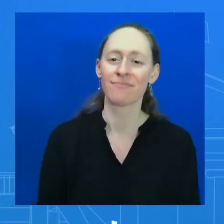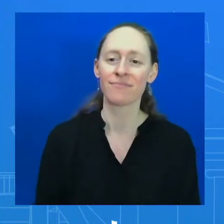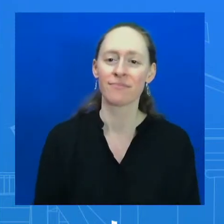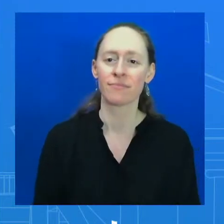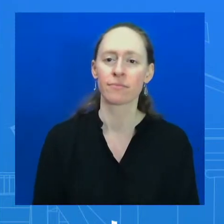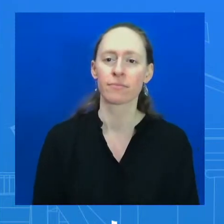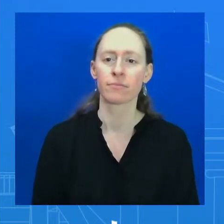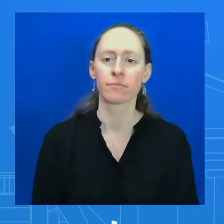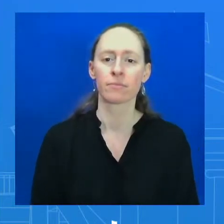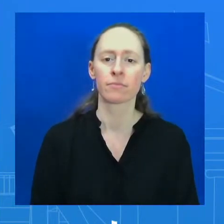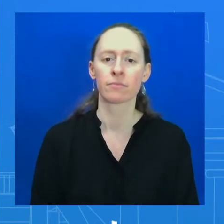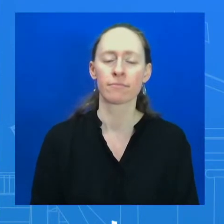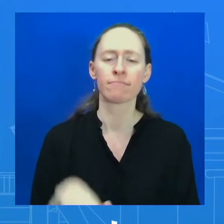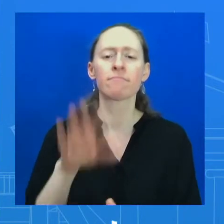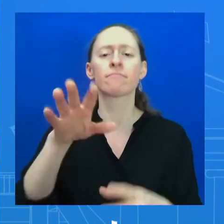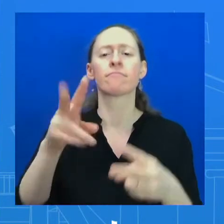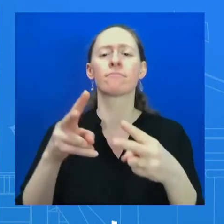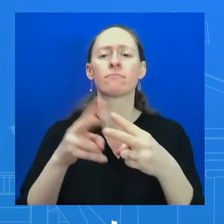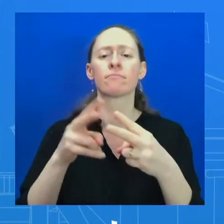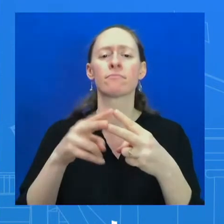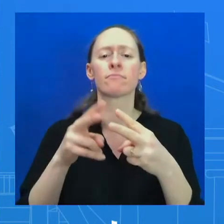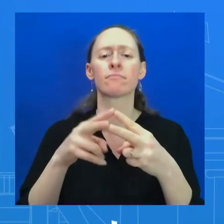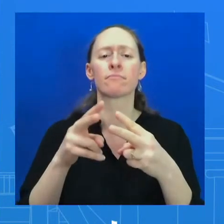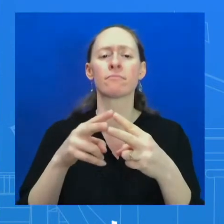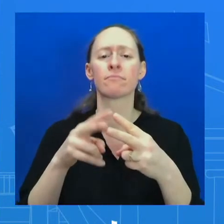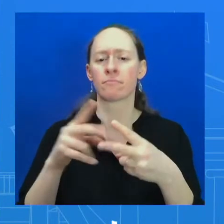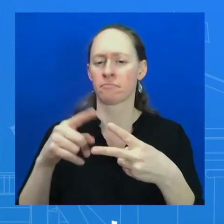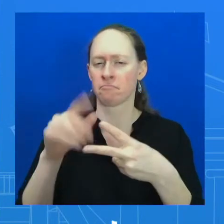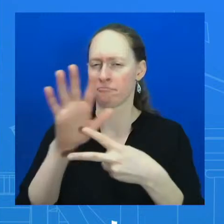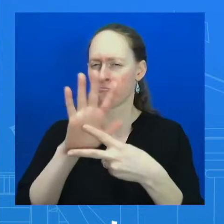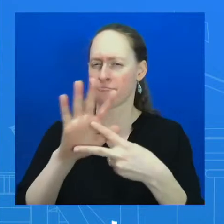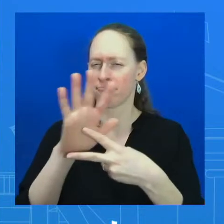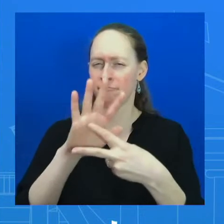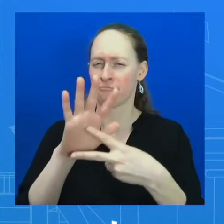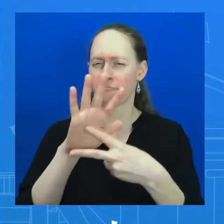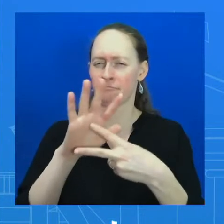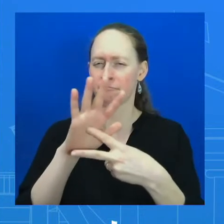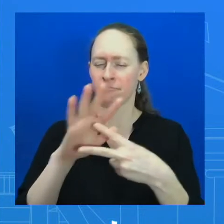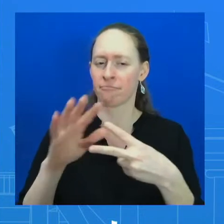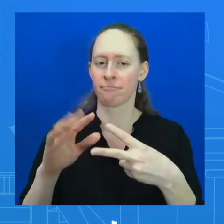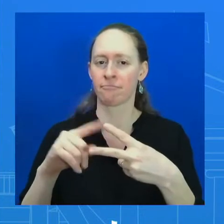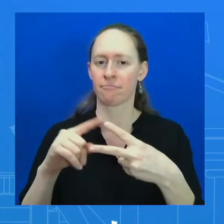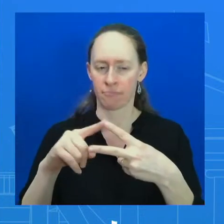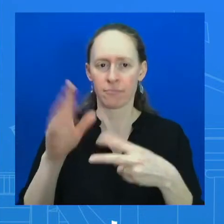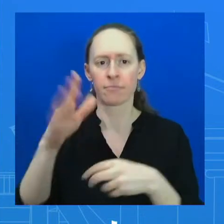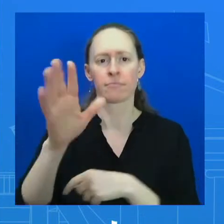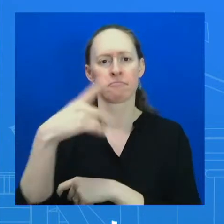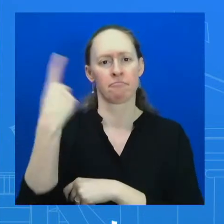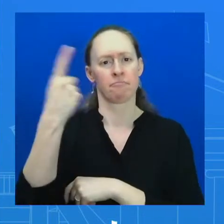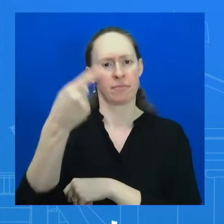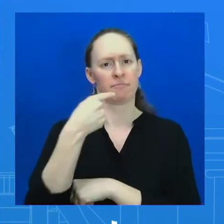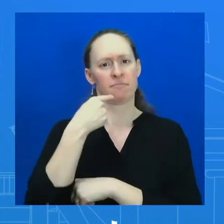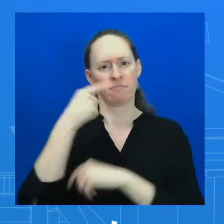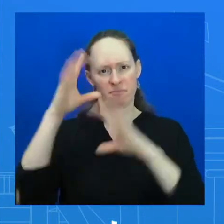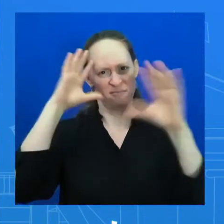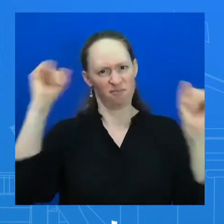One is you referred to the President being outraged by the strike on aid workers. And in the past, the President has also referred